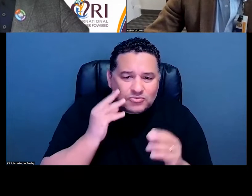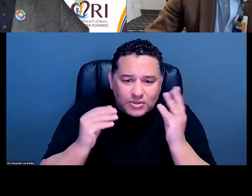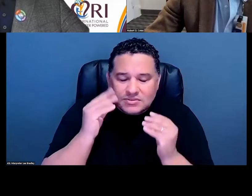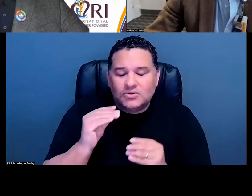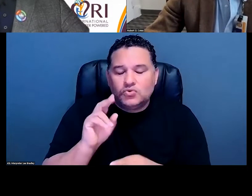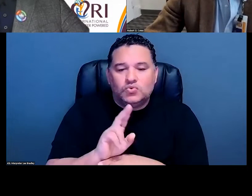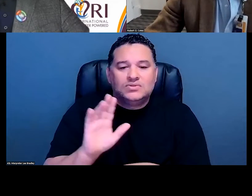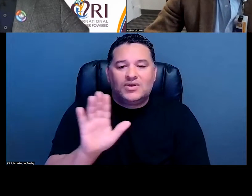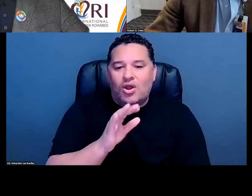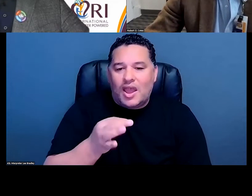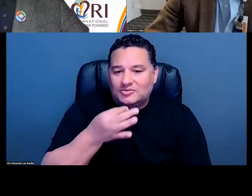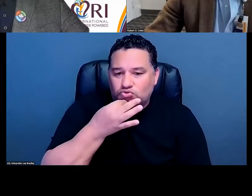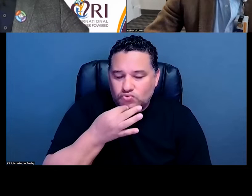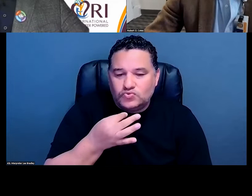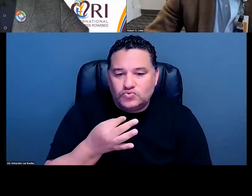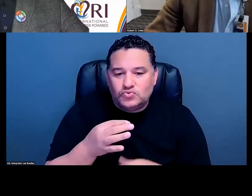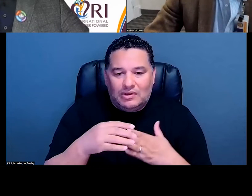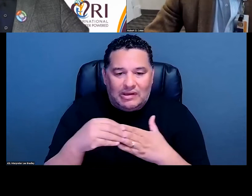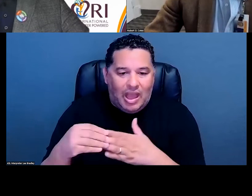. THEN YOU KNOW, ENCOURAGING PEOPLE TO PAY ATTENTION TO